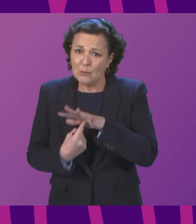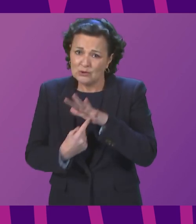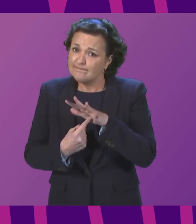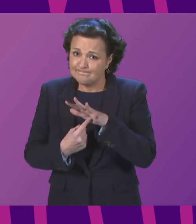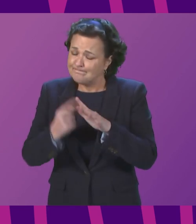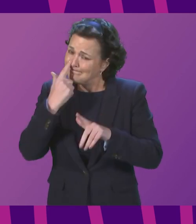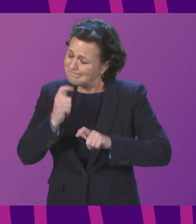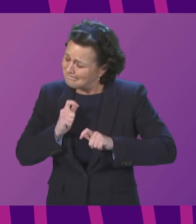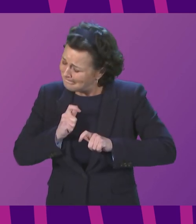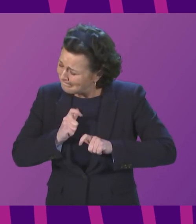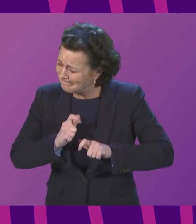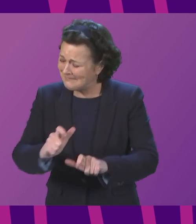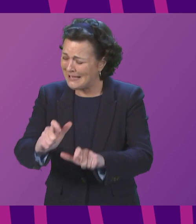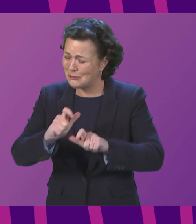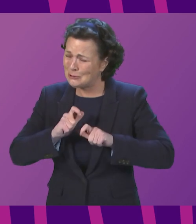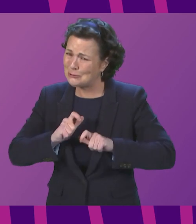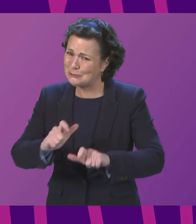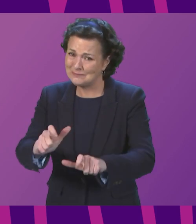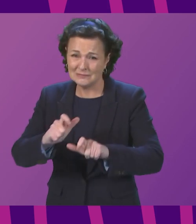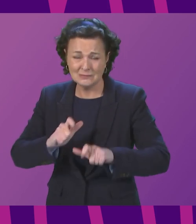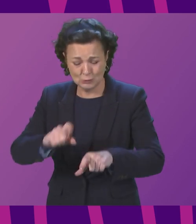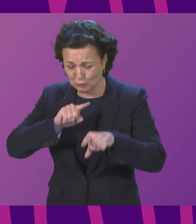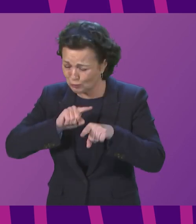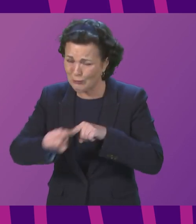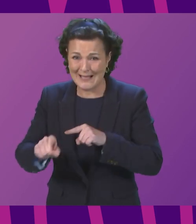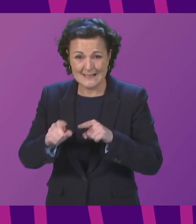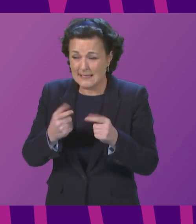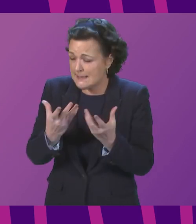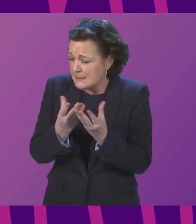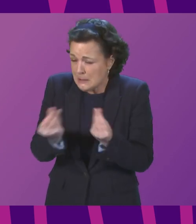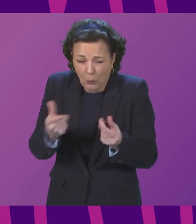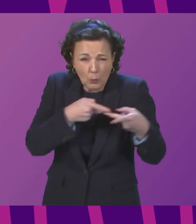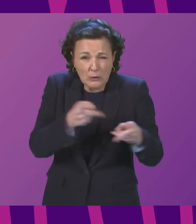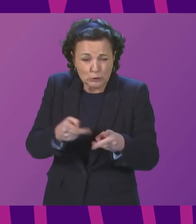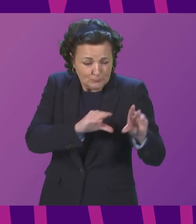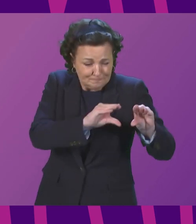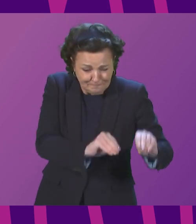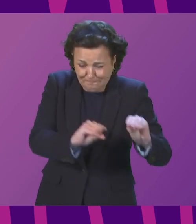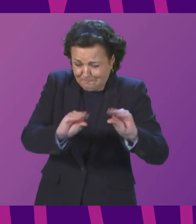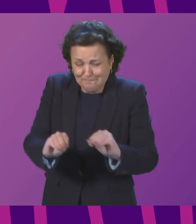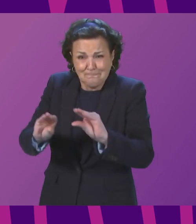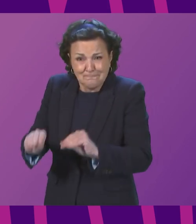to apply some brakes on transmission, particularly in settings that pose the highest risk.